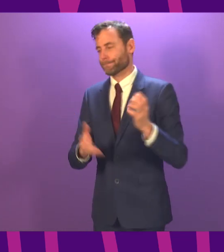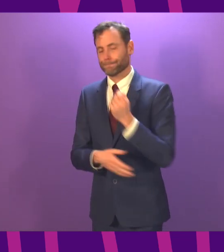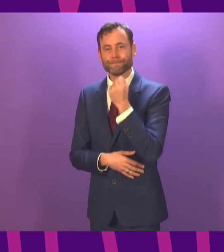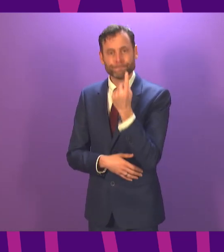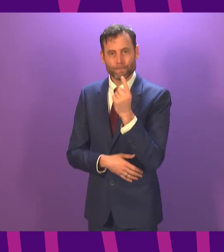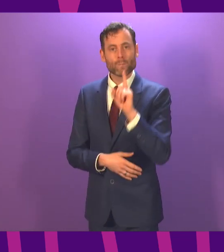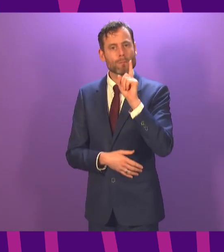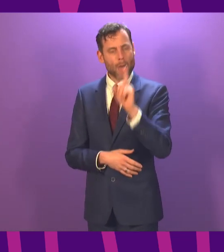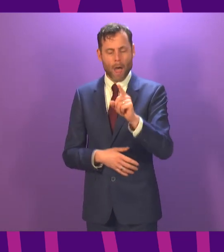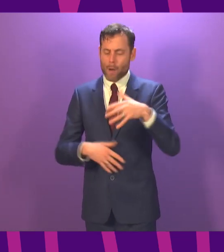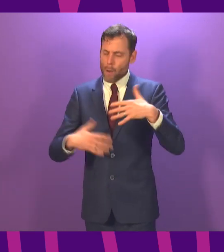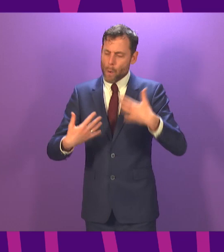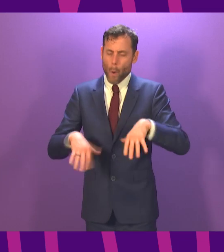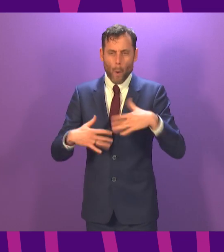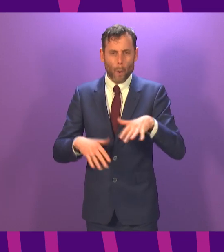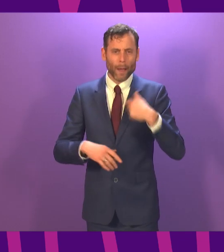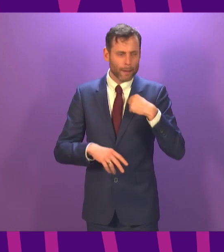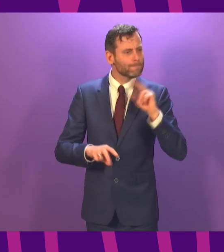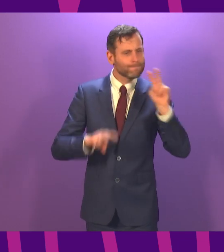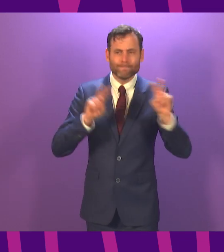kindness have been evident across all communities this year.